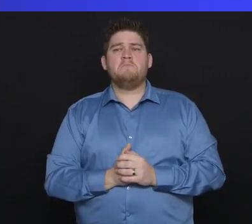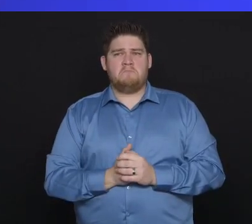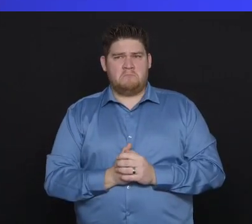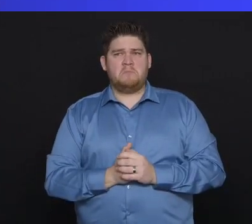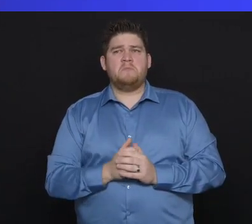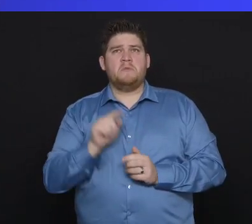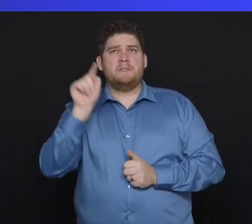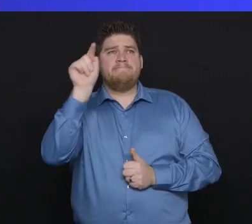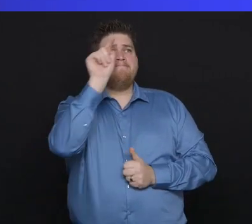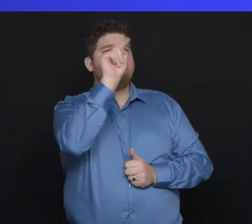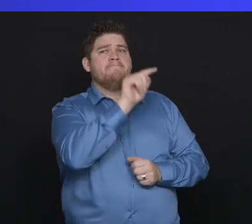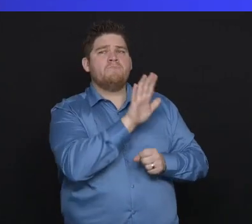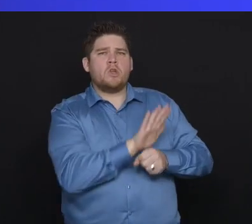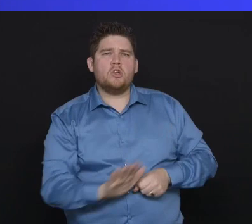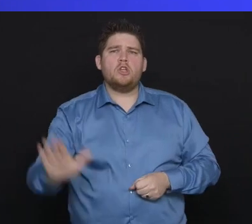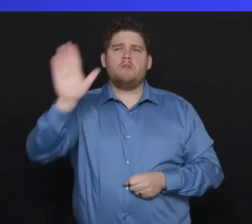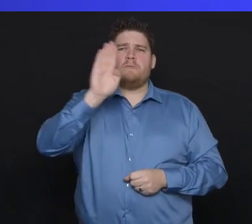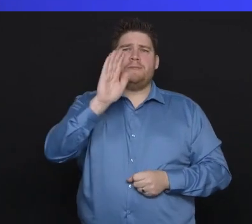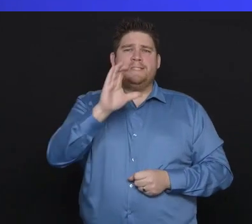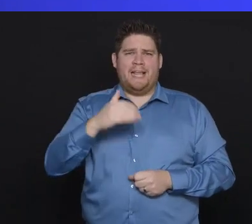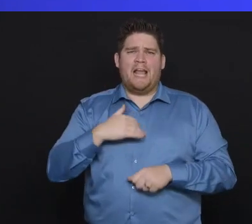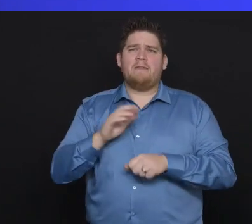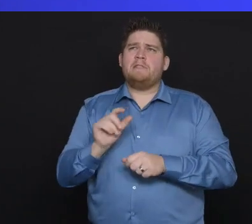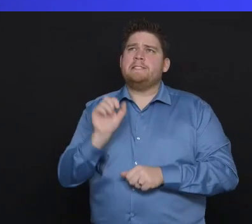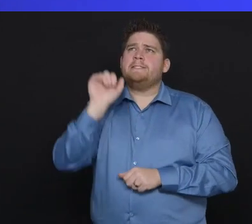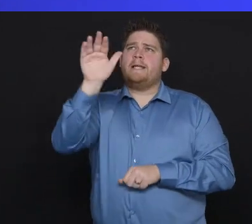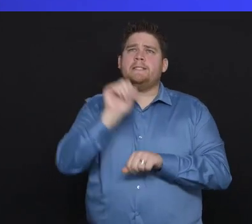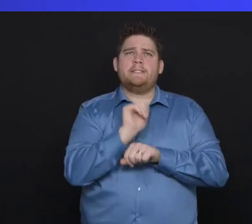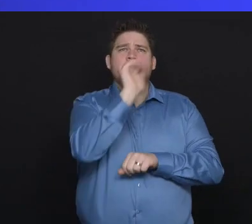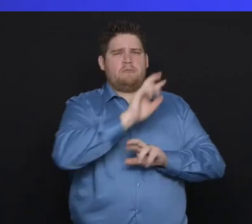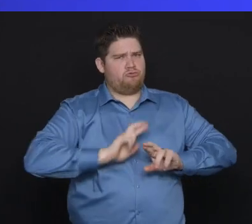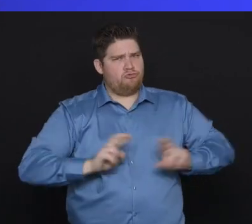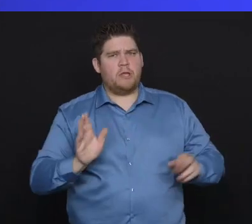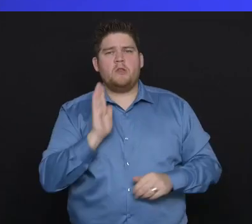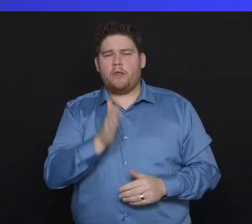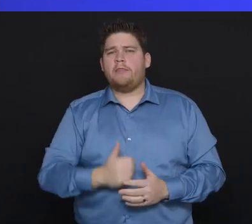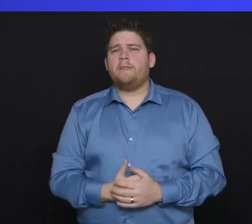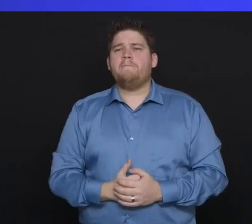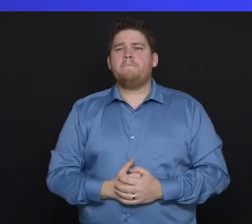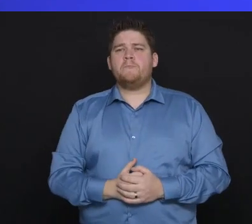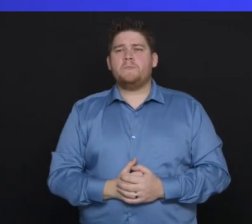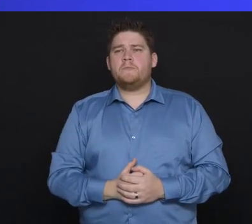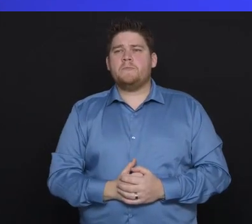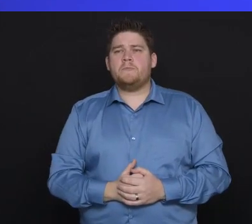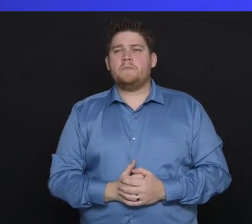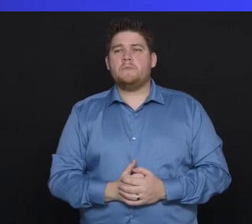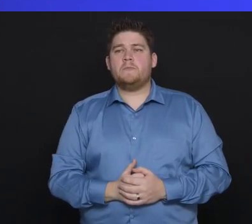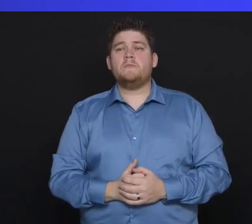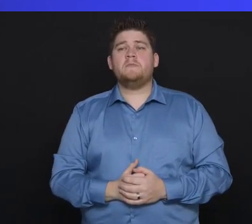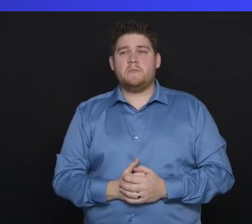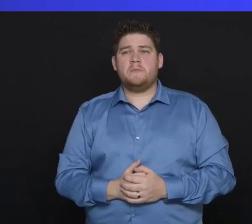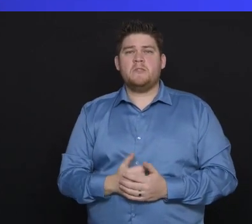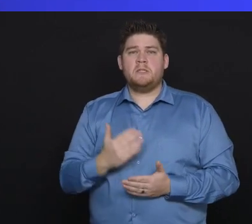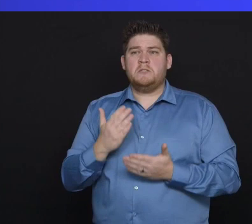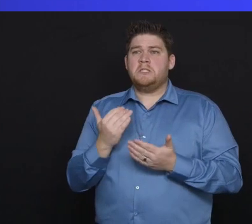if gaps exist, if we are under projection, we are filling those gaps in the coming